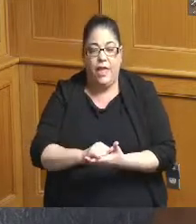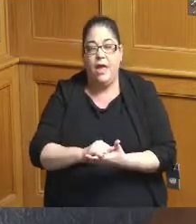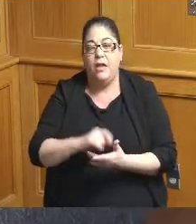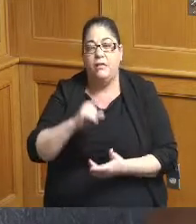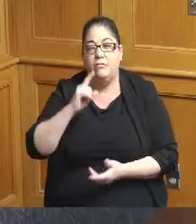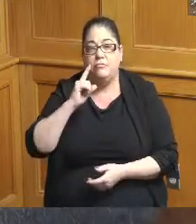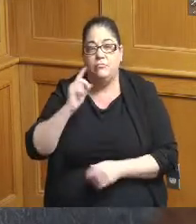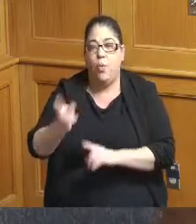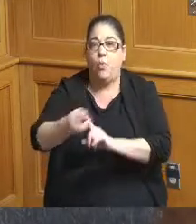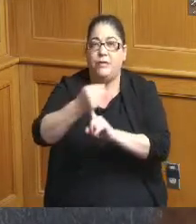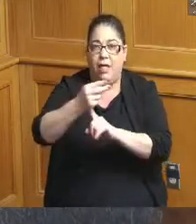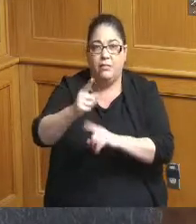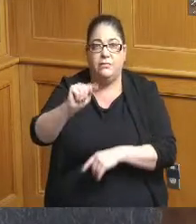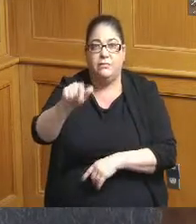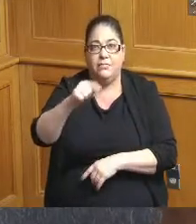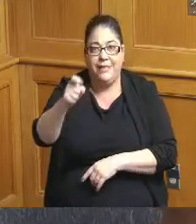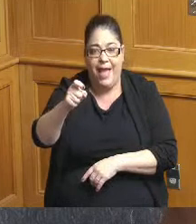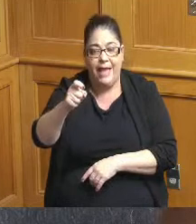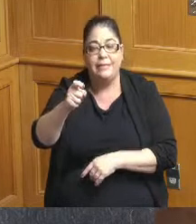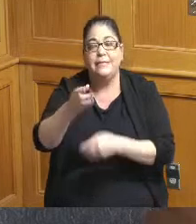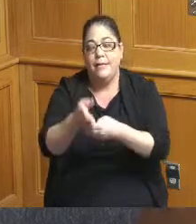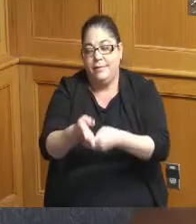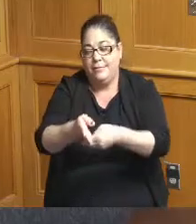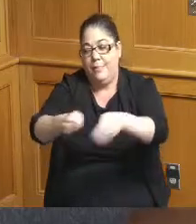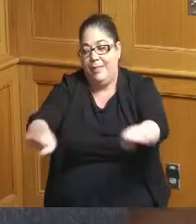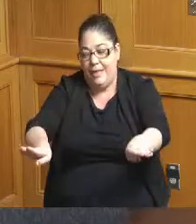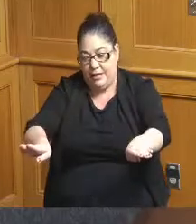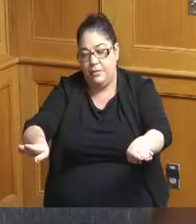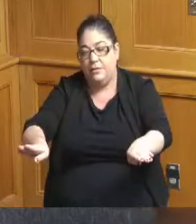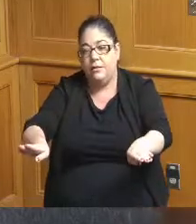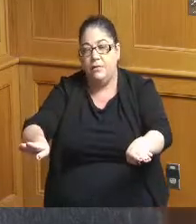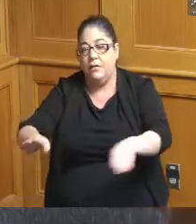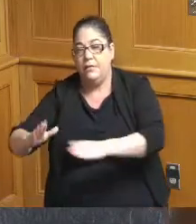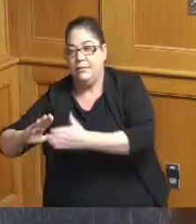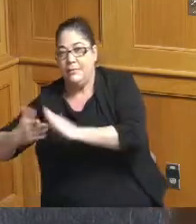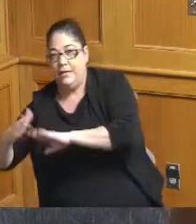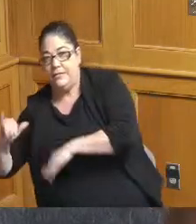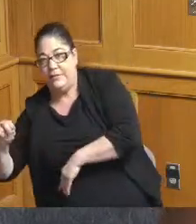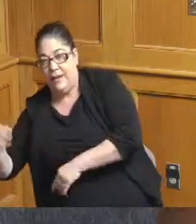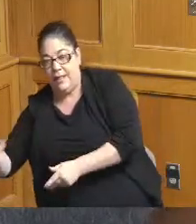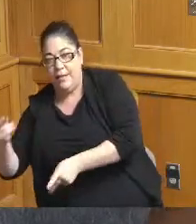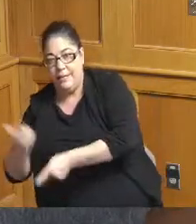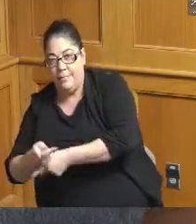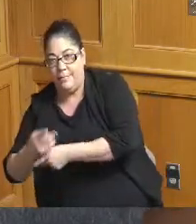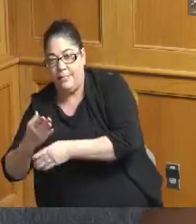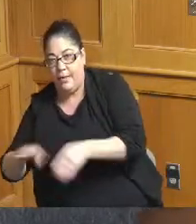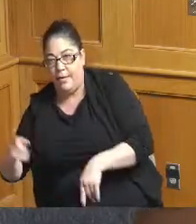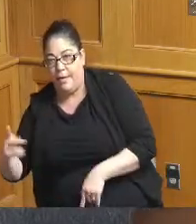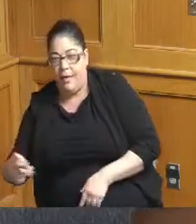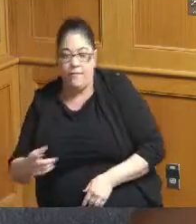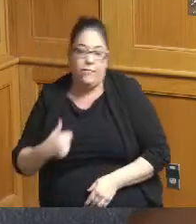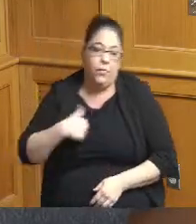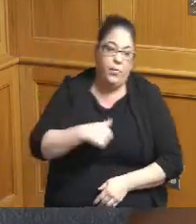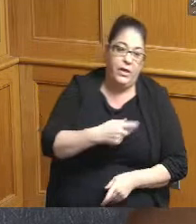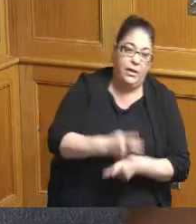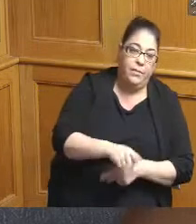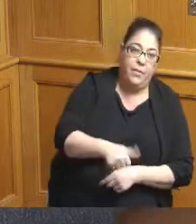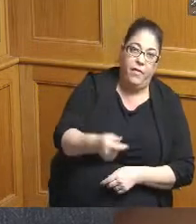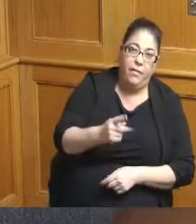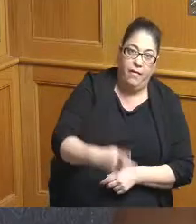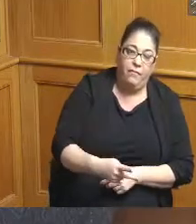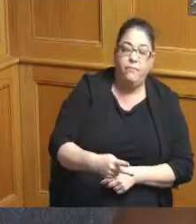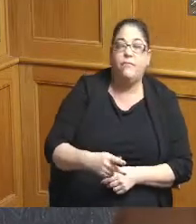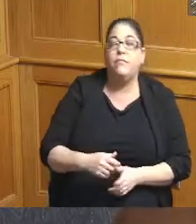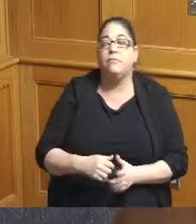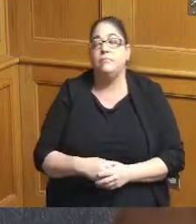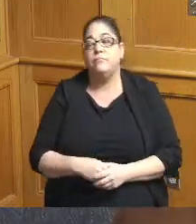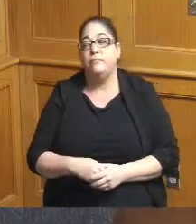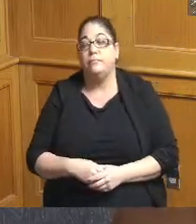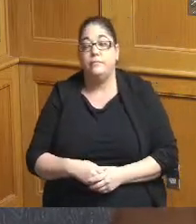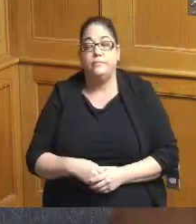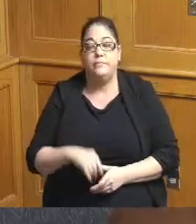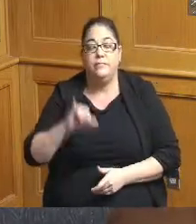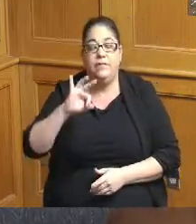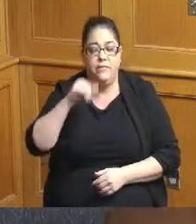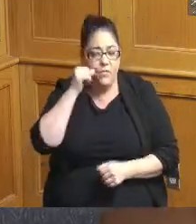hotel tax to be split where the county and the City and if my regulation is is right not this